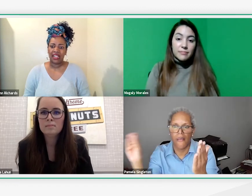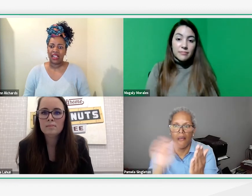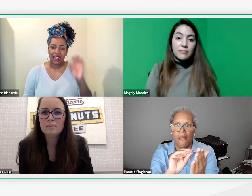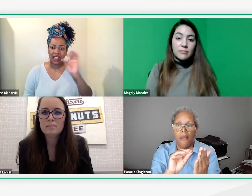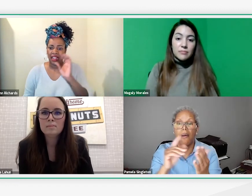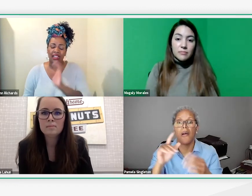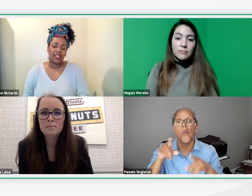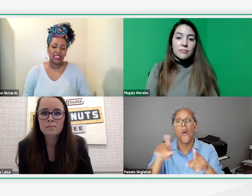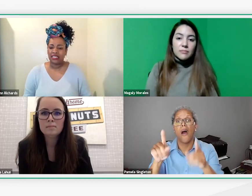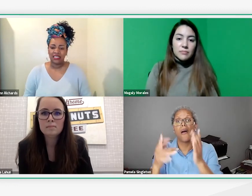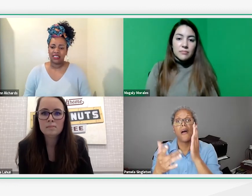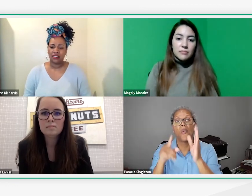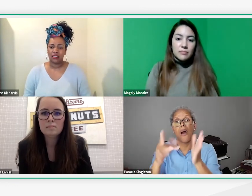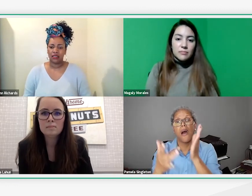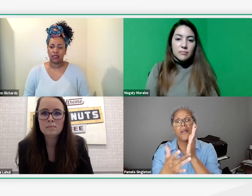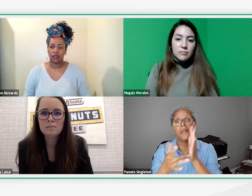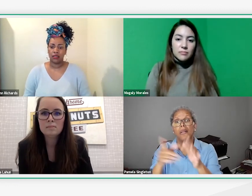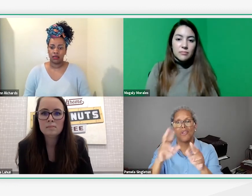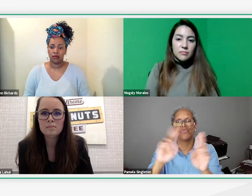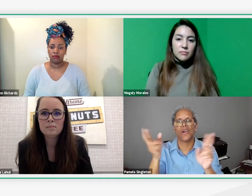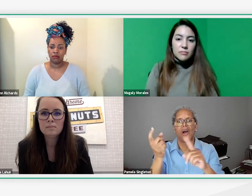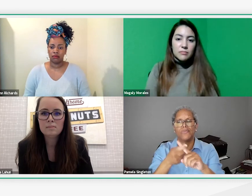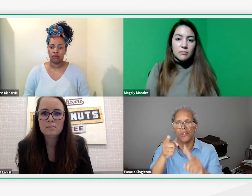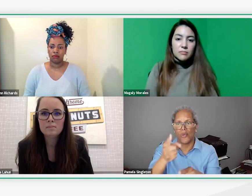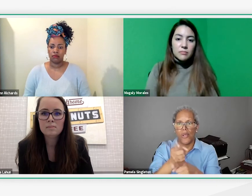Like, they would have to go and find that somewhere else to get it.